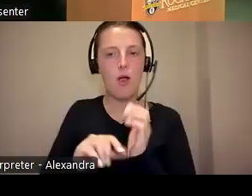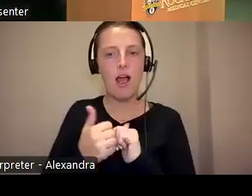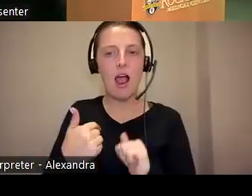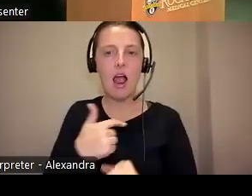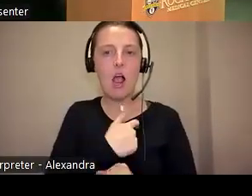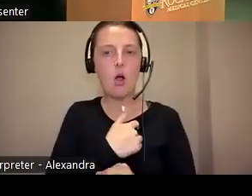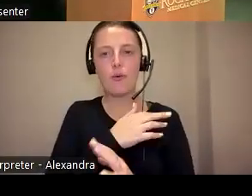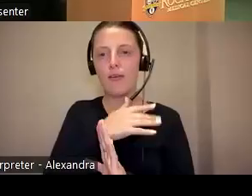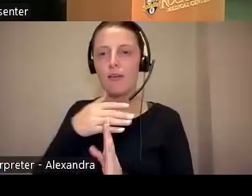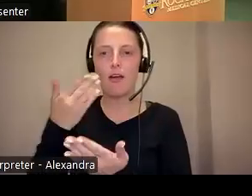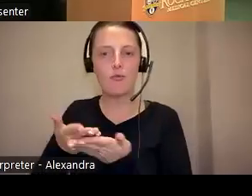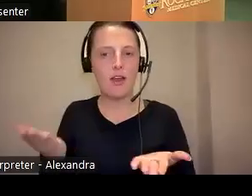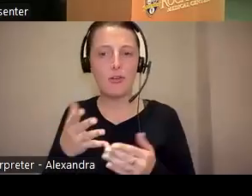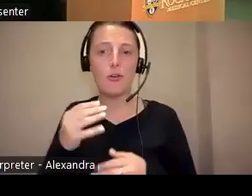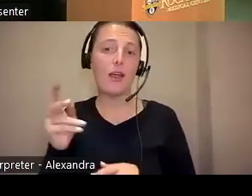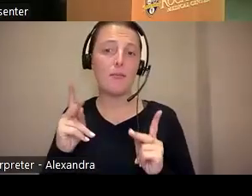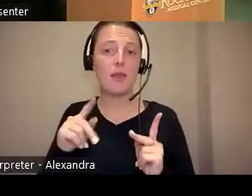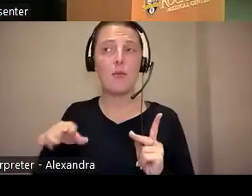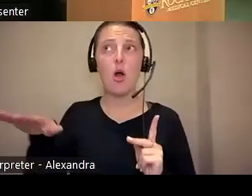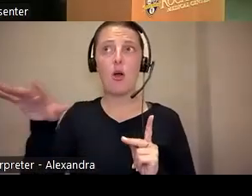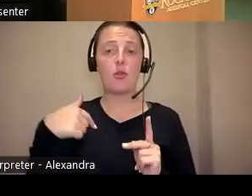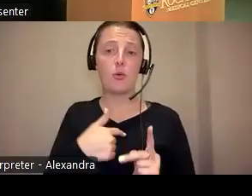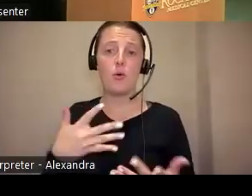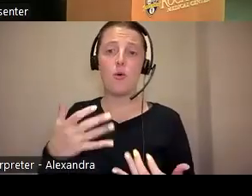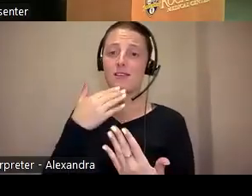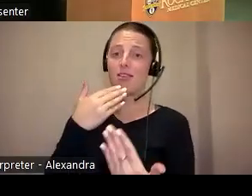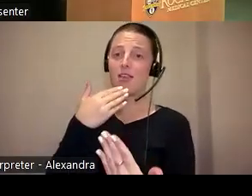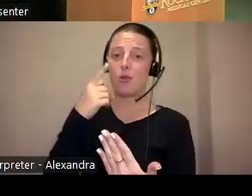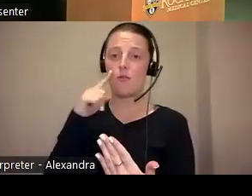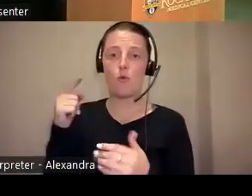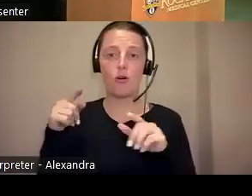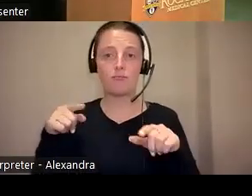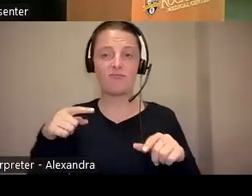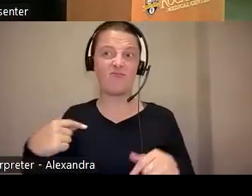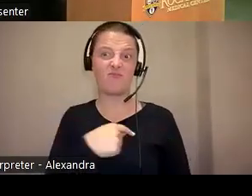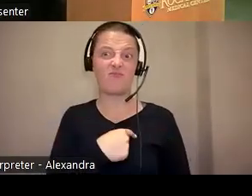like to thank for being here today. So Julie and I would really like to thank uh Sue D. Giovani,